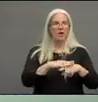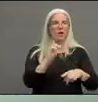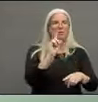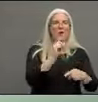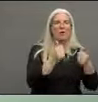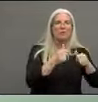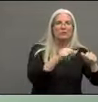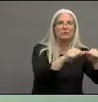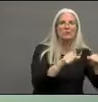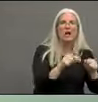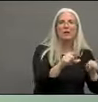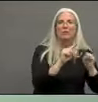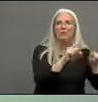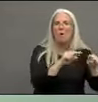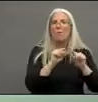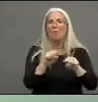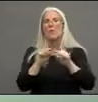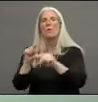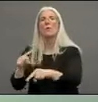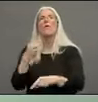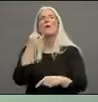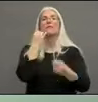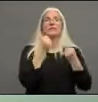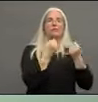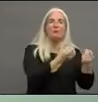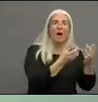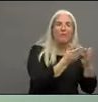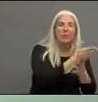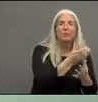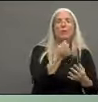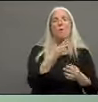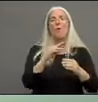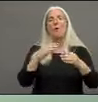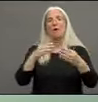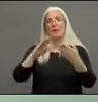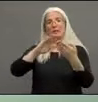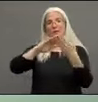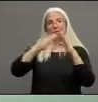if it was a community pop-up site, or if it was through your provider.